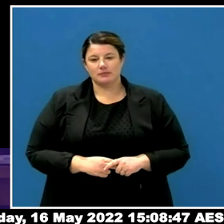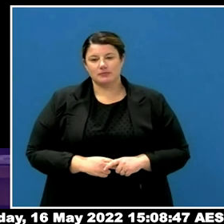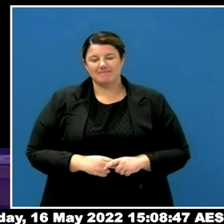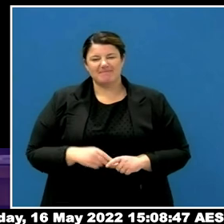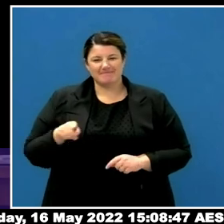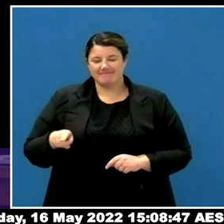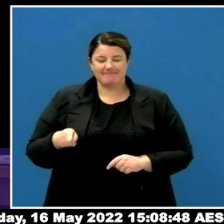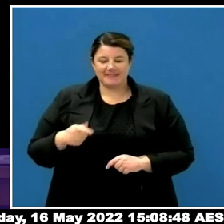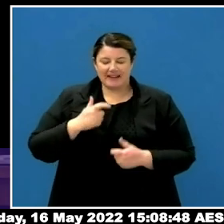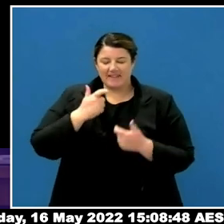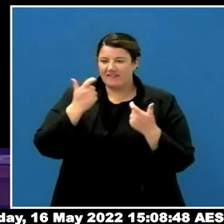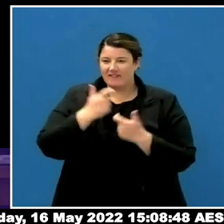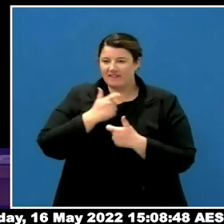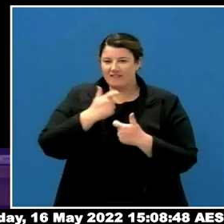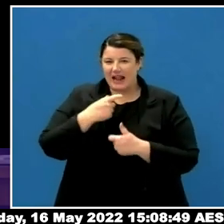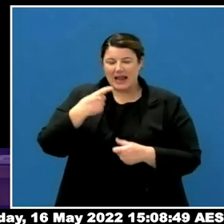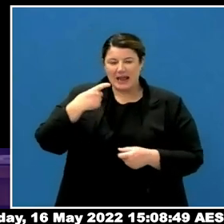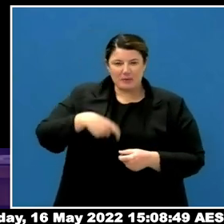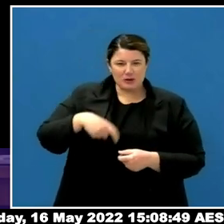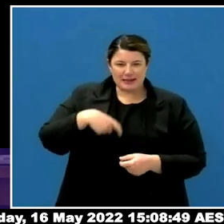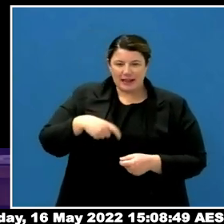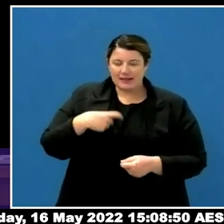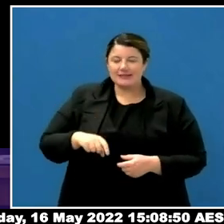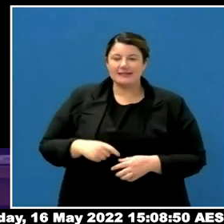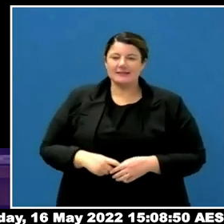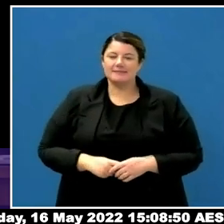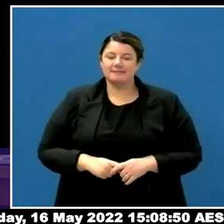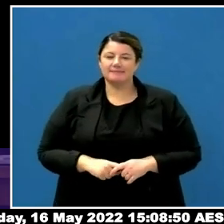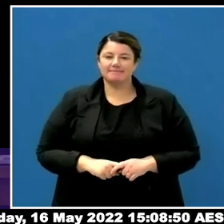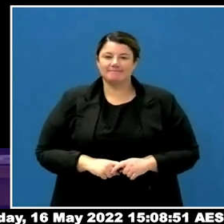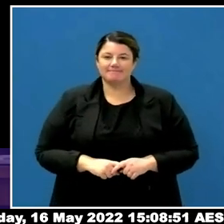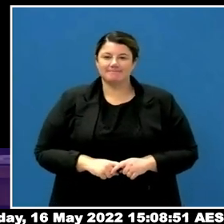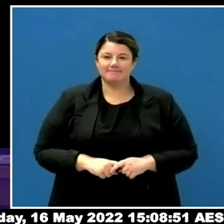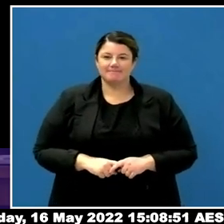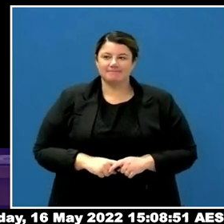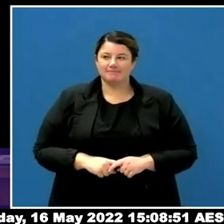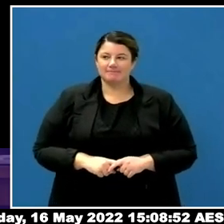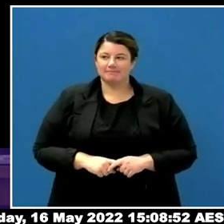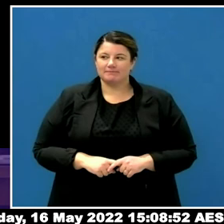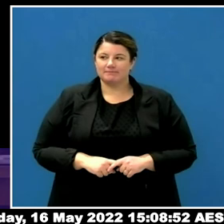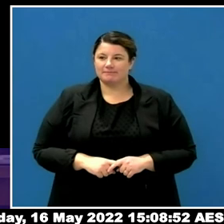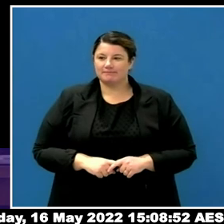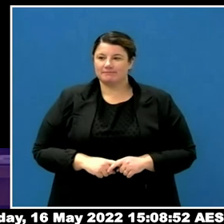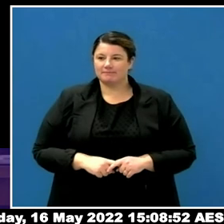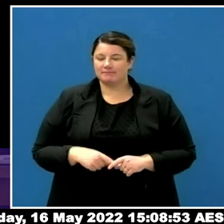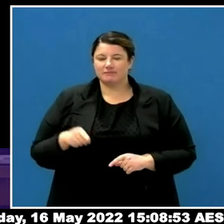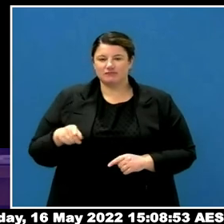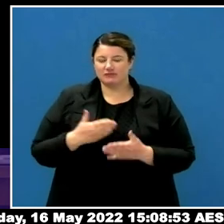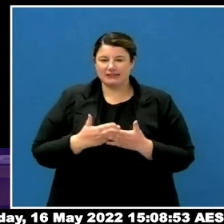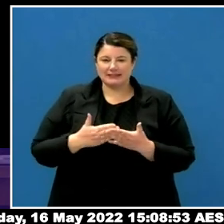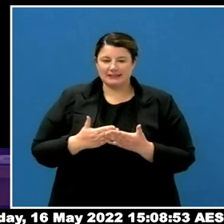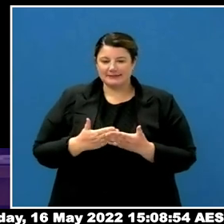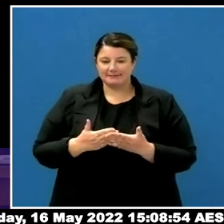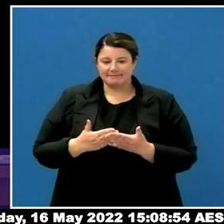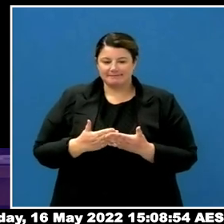He's - he's a very amiable child. He is loved by people that meet him.